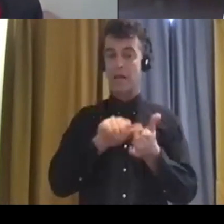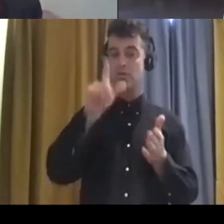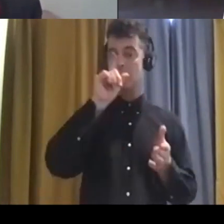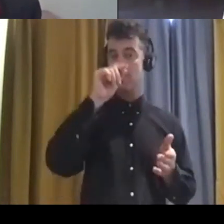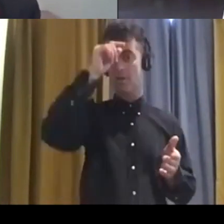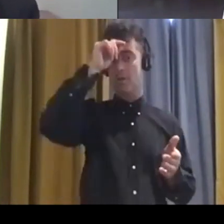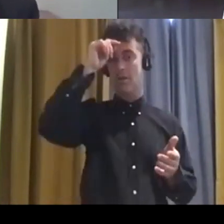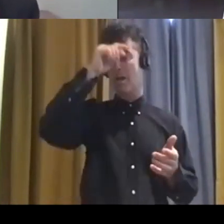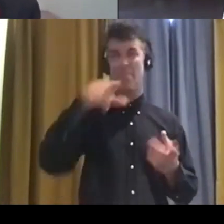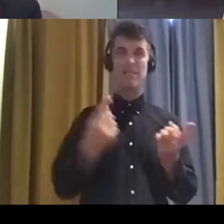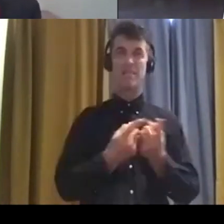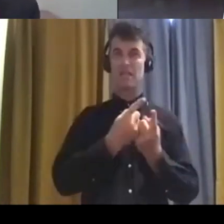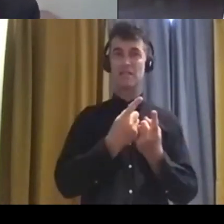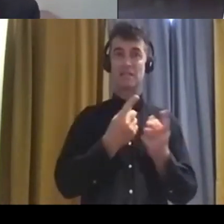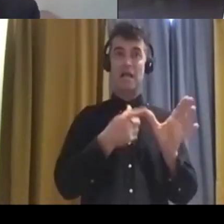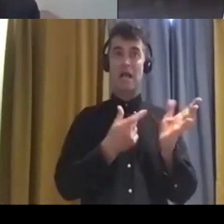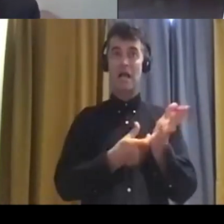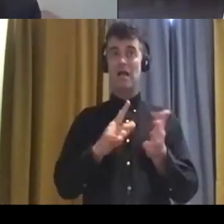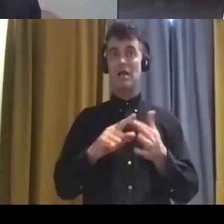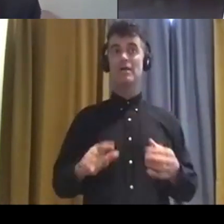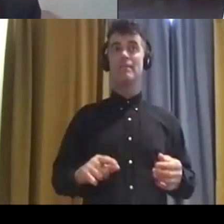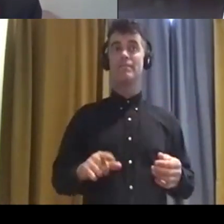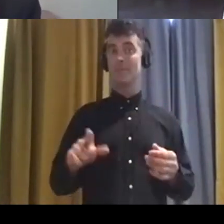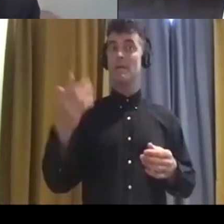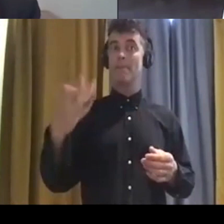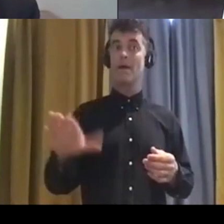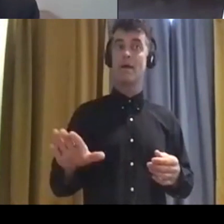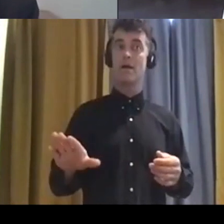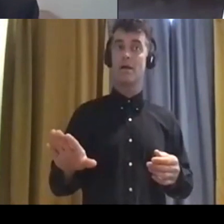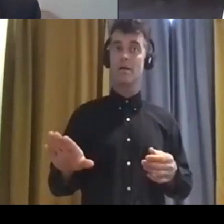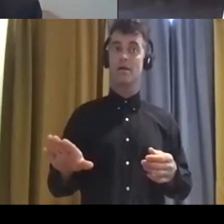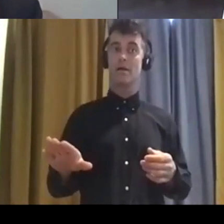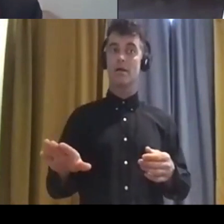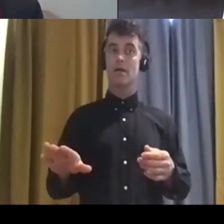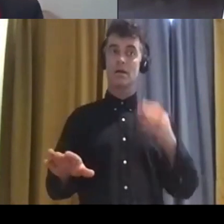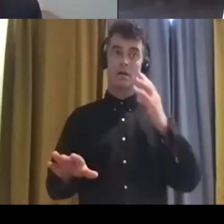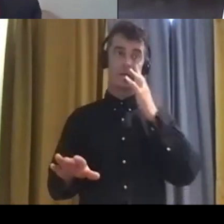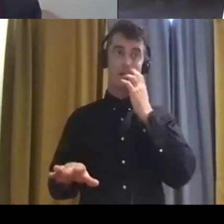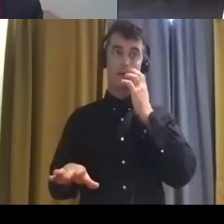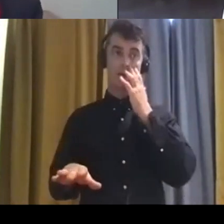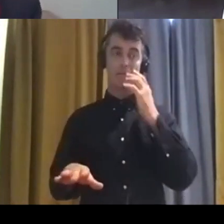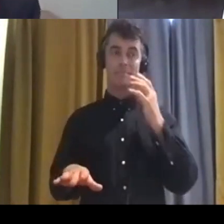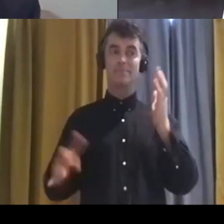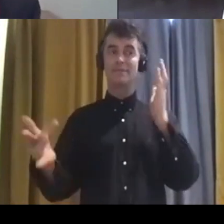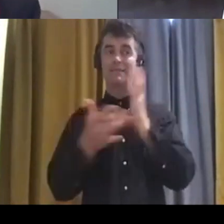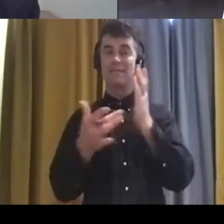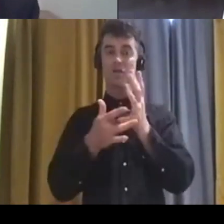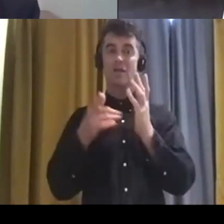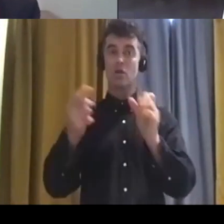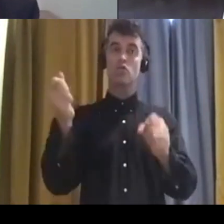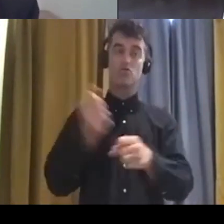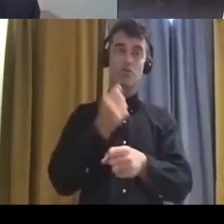things are, they have been technologies that have been created from the place of disability